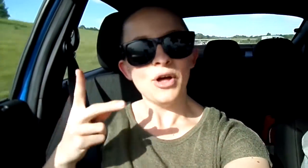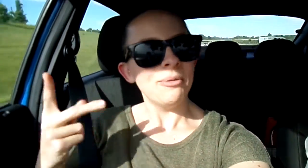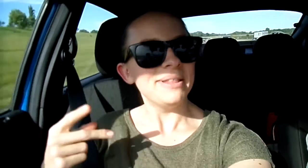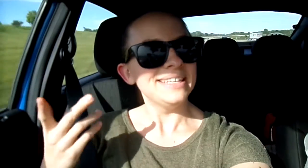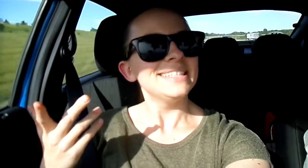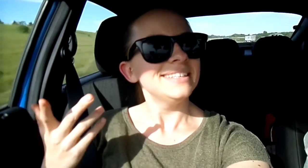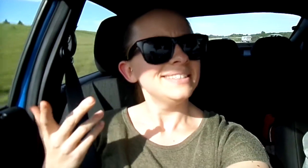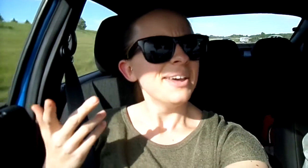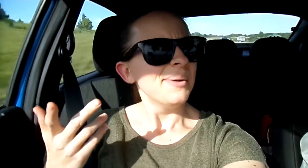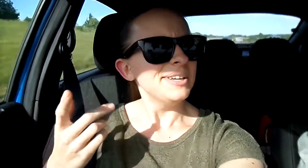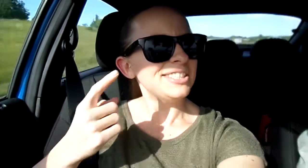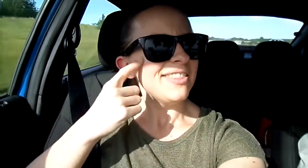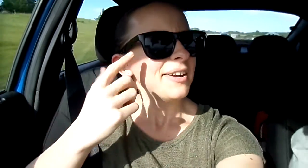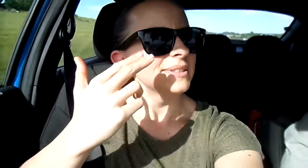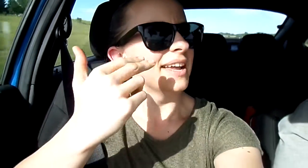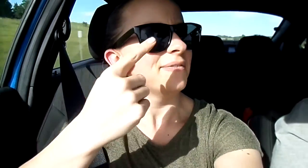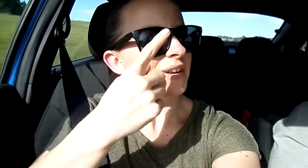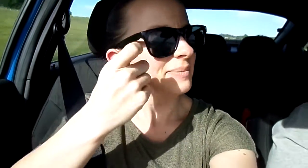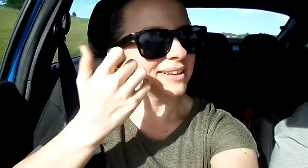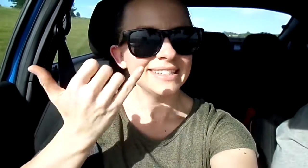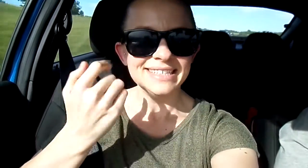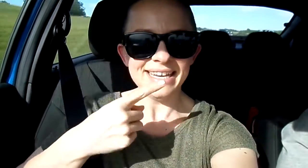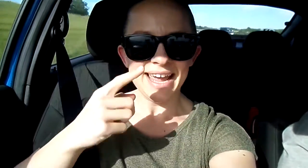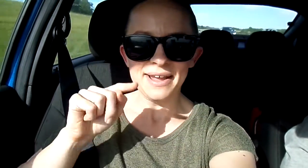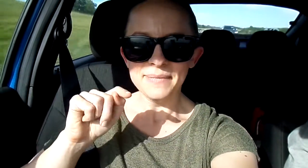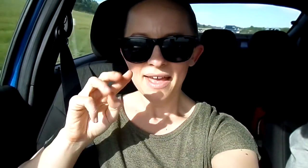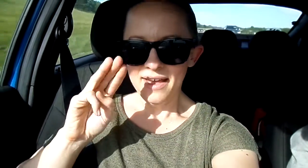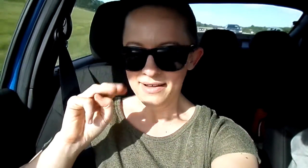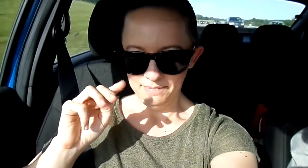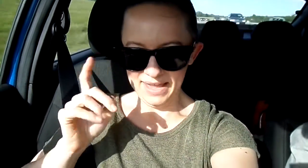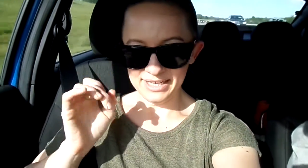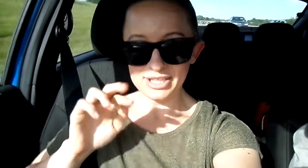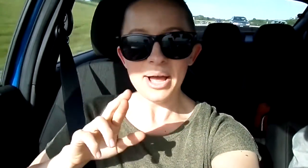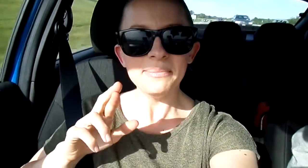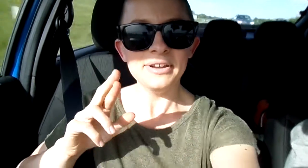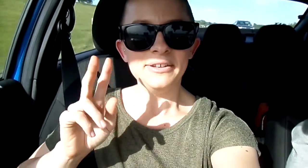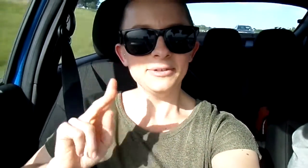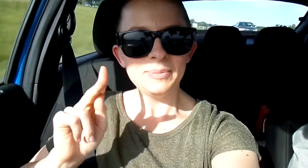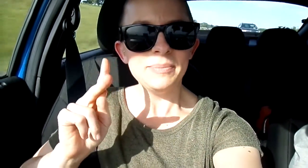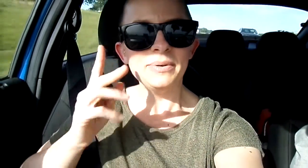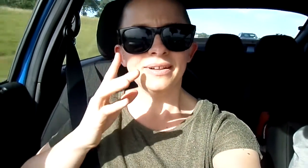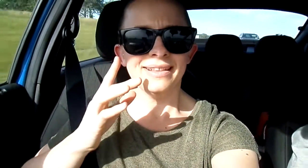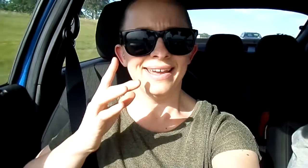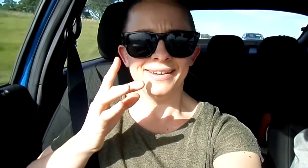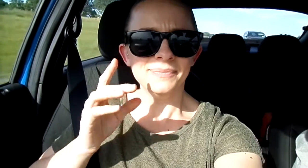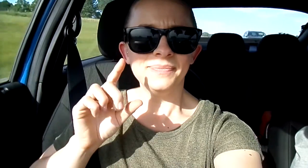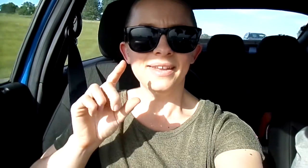of all places. Which I thought it was funny because today, cause on Tumblr there was people like